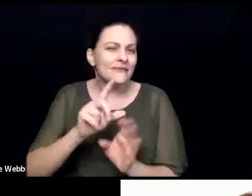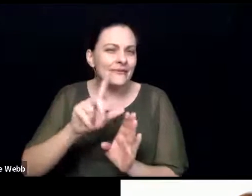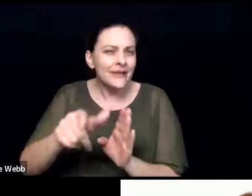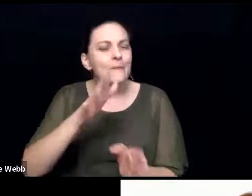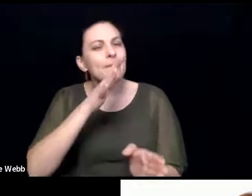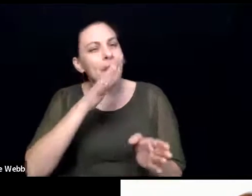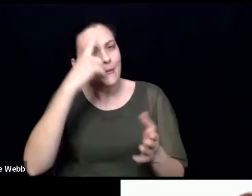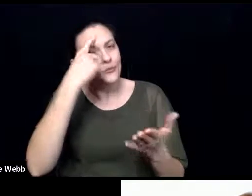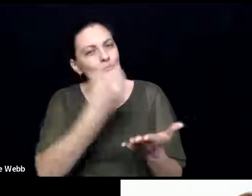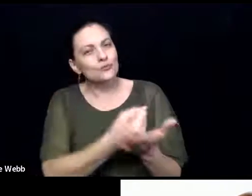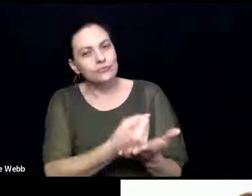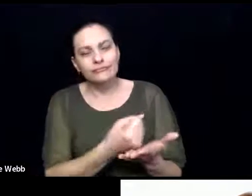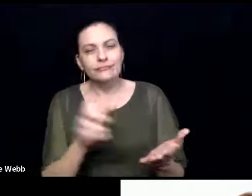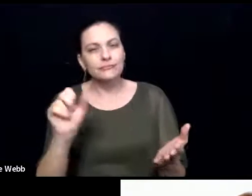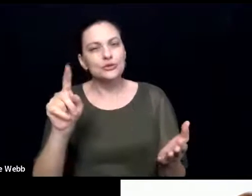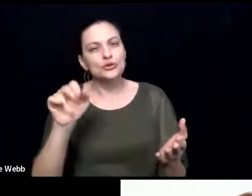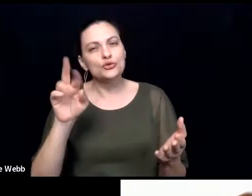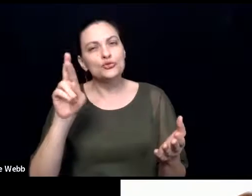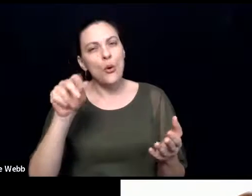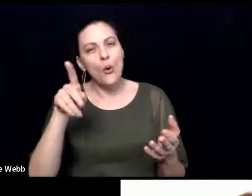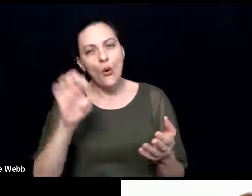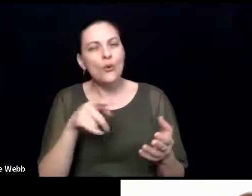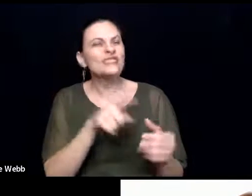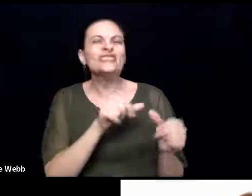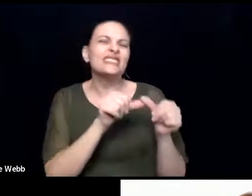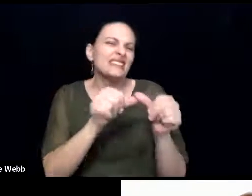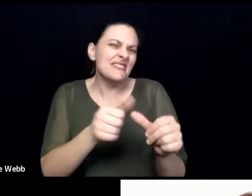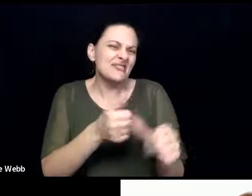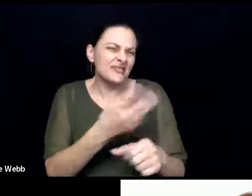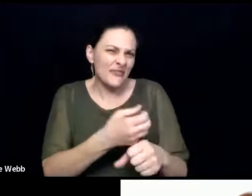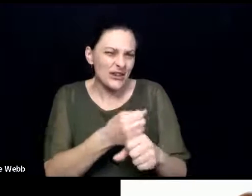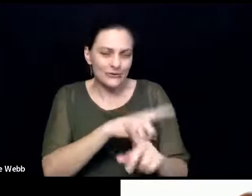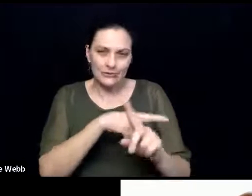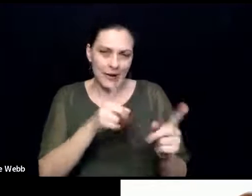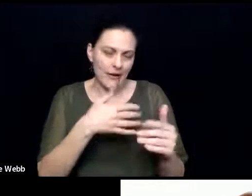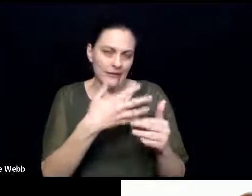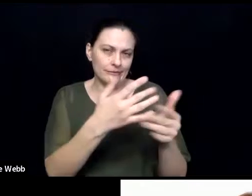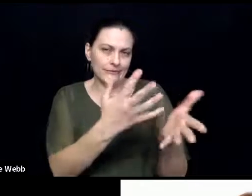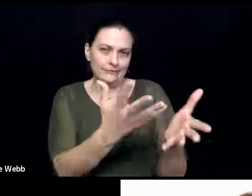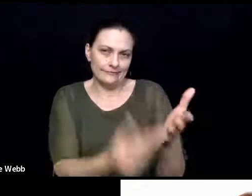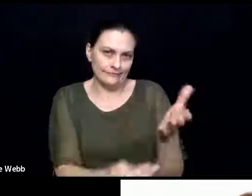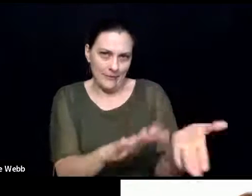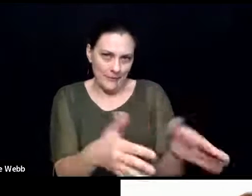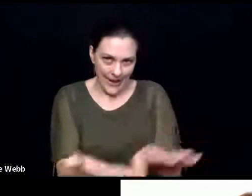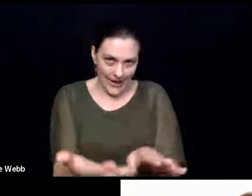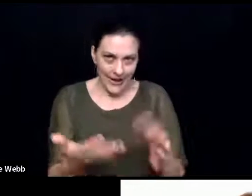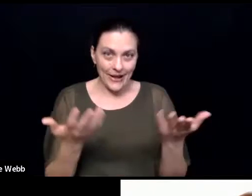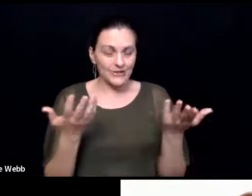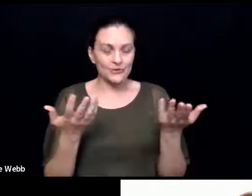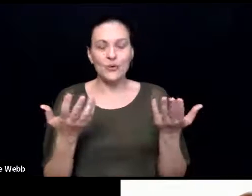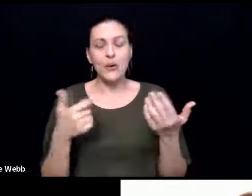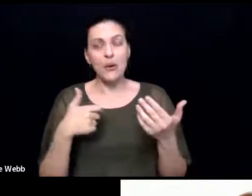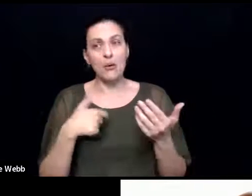downhill slope, unfortunately, from that point on. I became aware just being African American